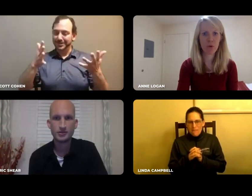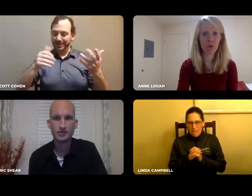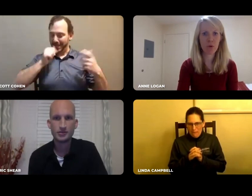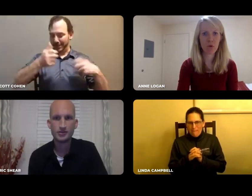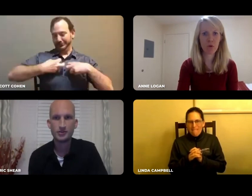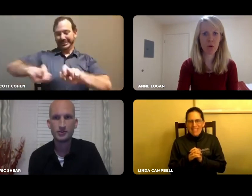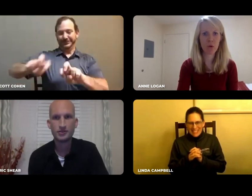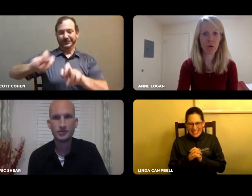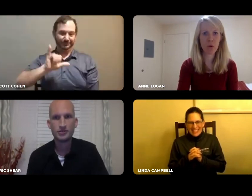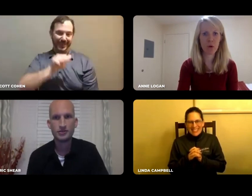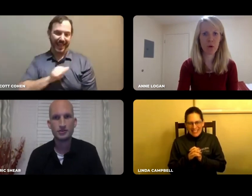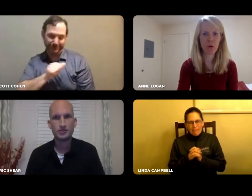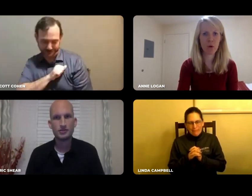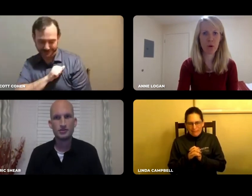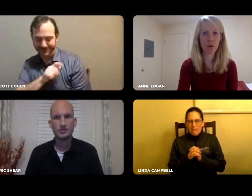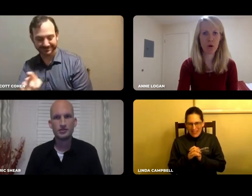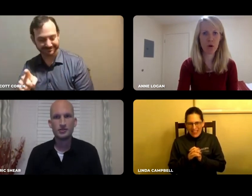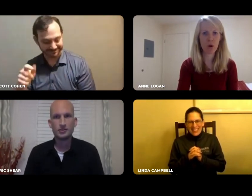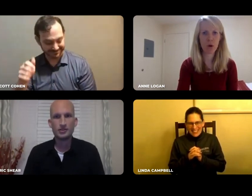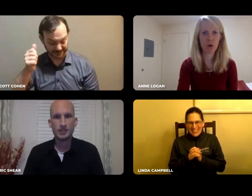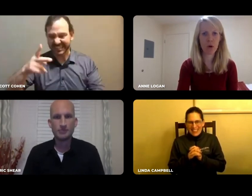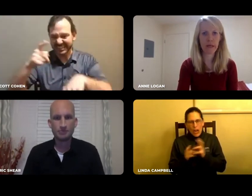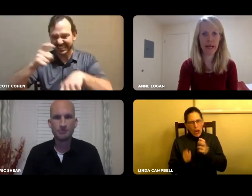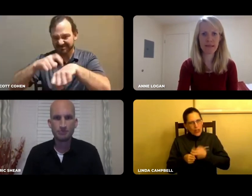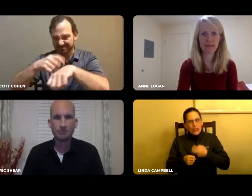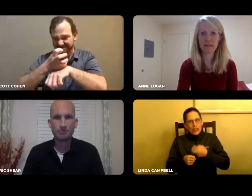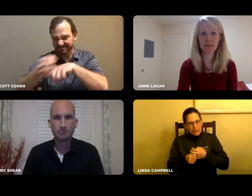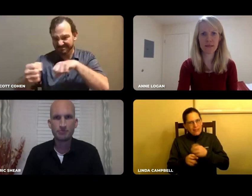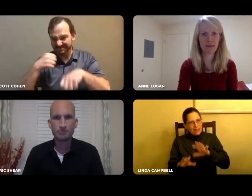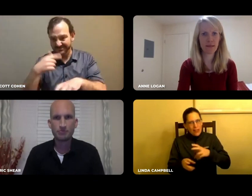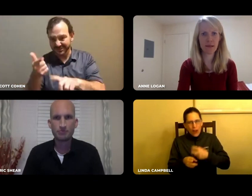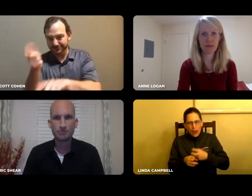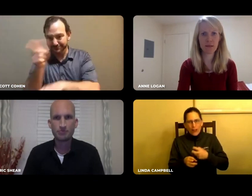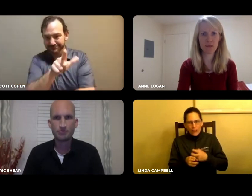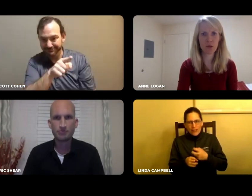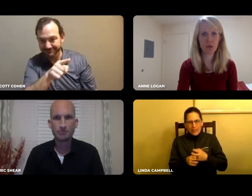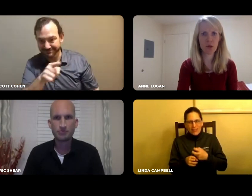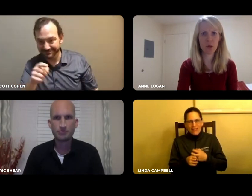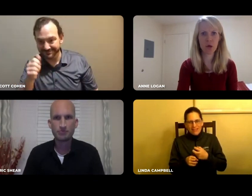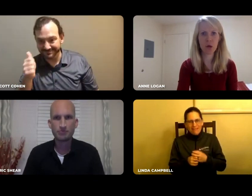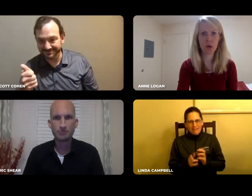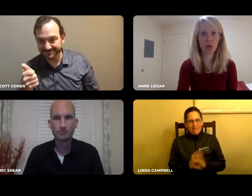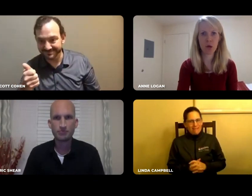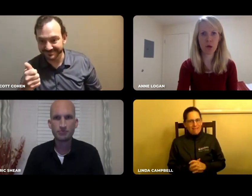so we have to get rid of that attitude